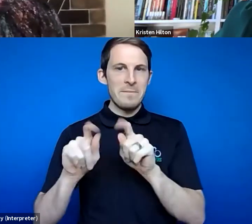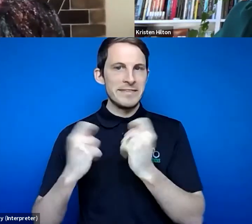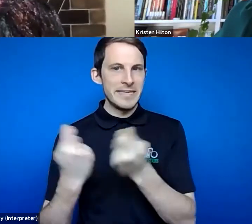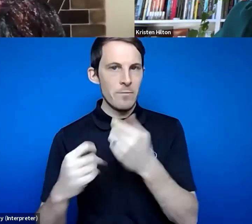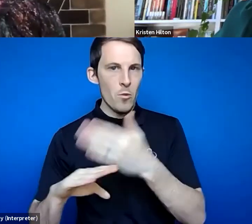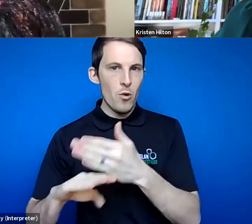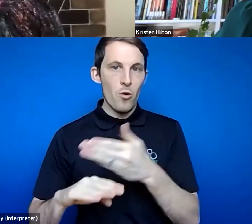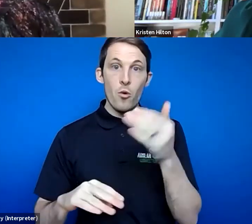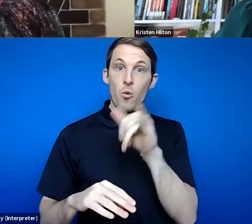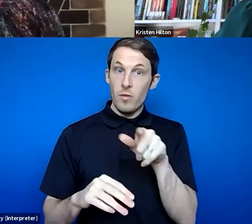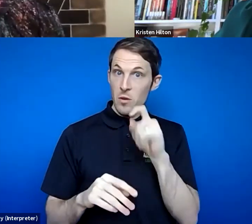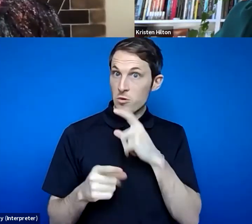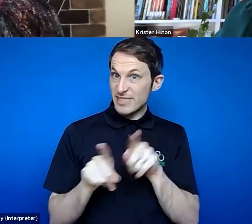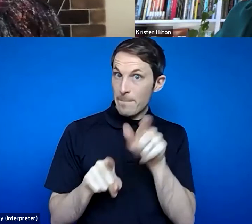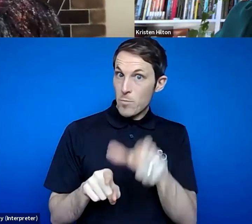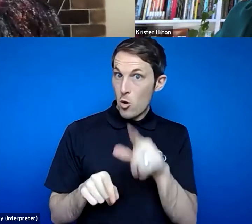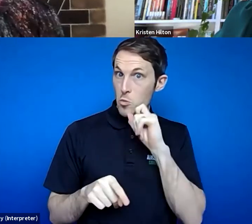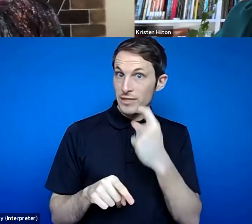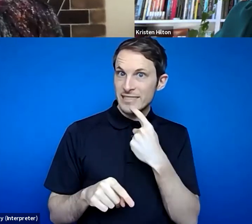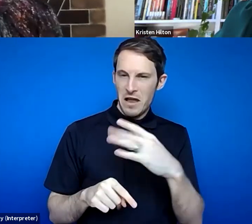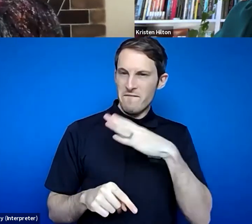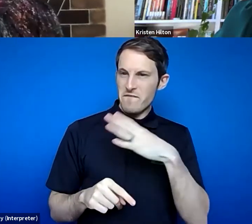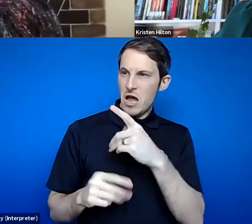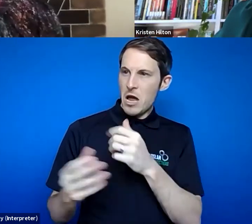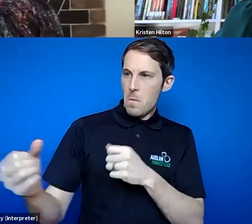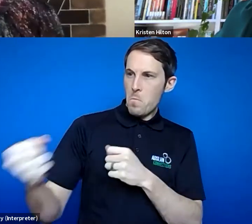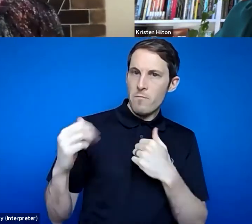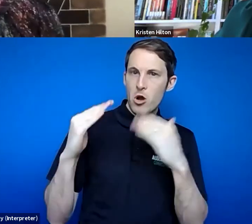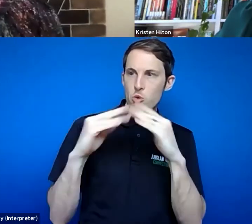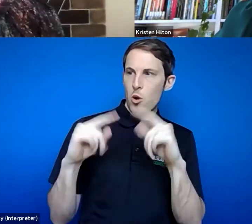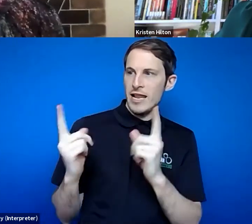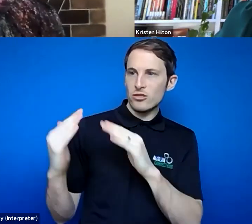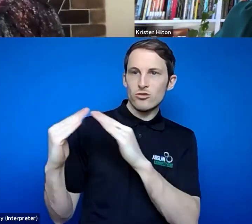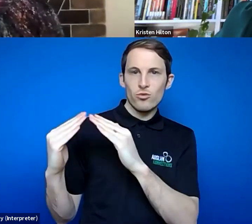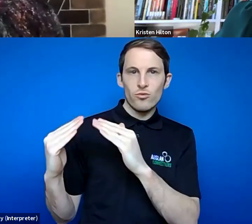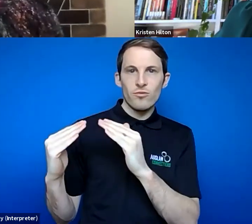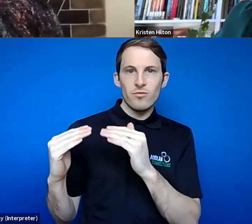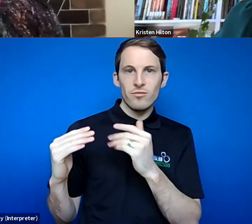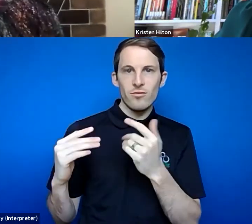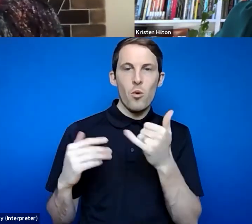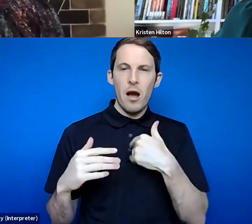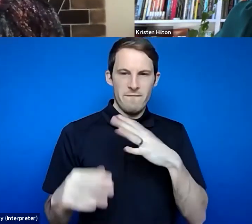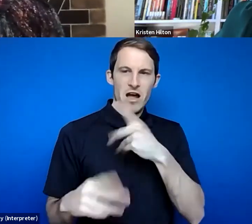me if they moved in next door if they worked at my child's school", and the list goes on.